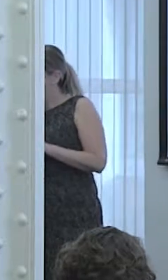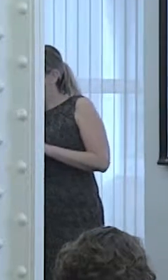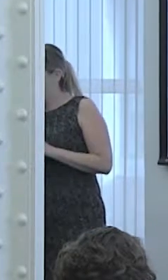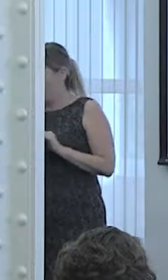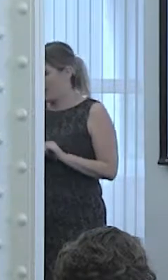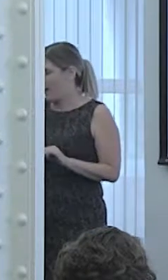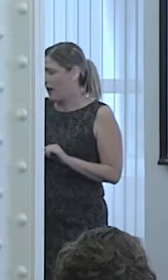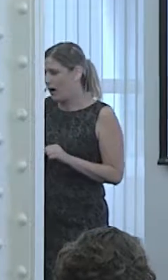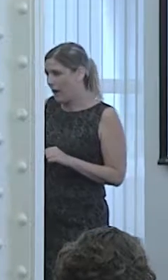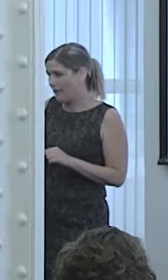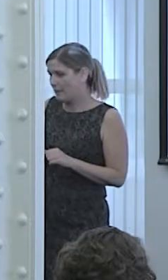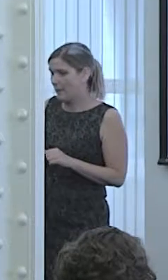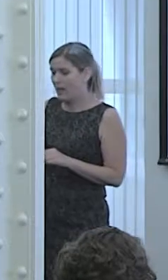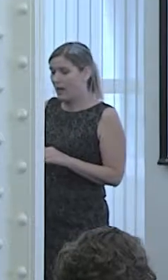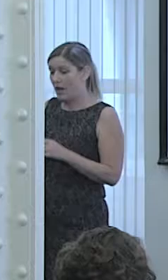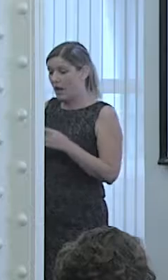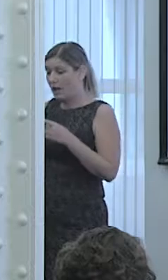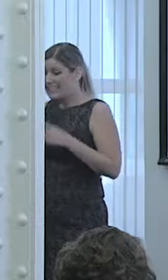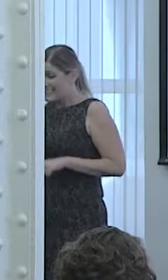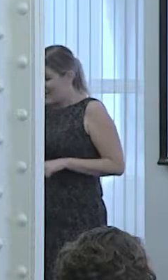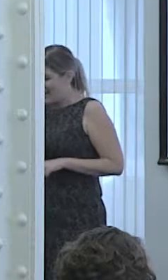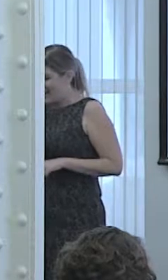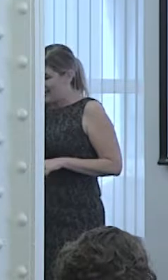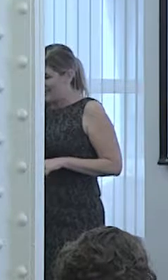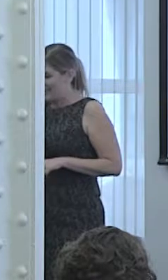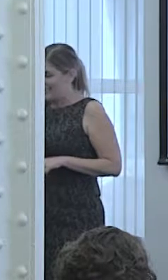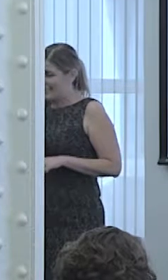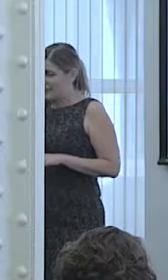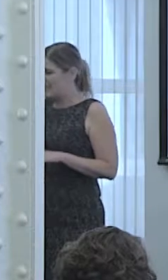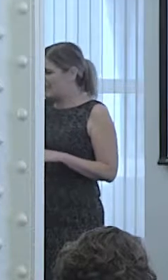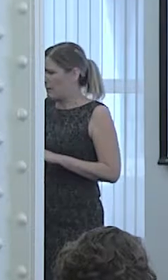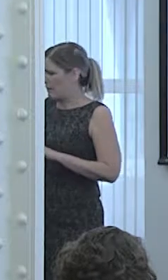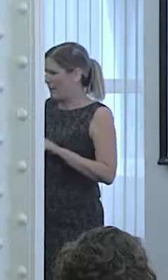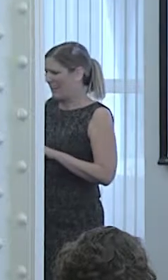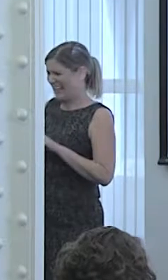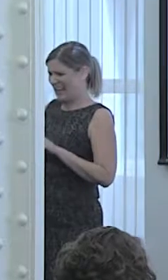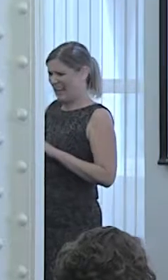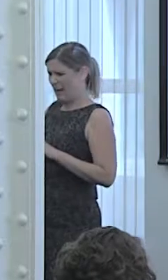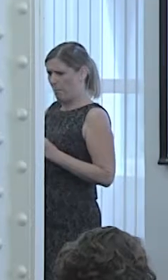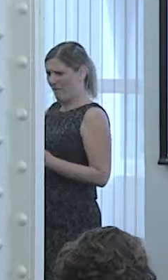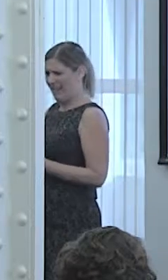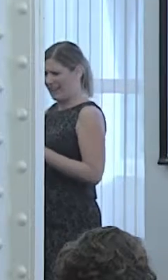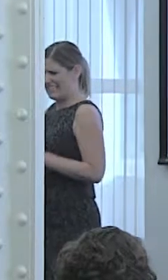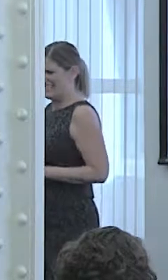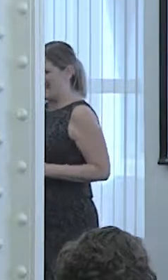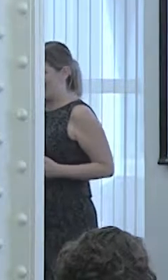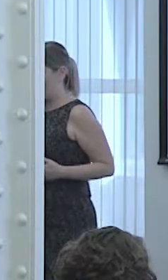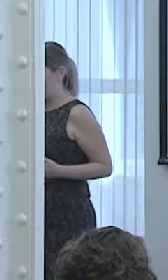that consent cannot, disabled people can't give consent all of a sudden.